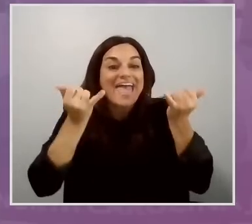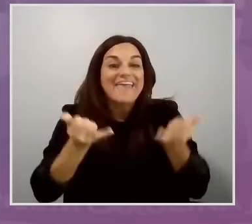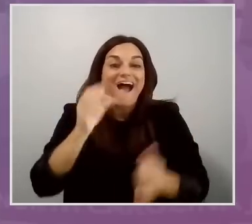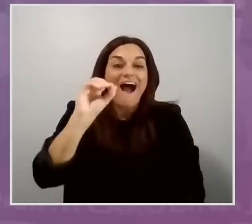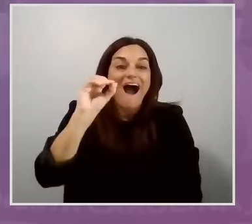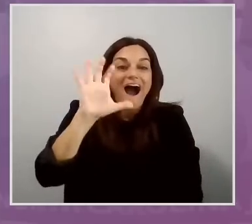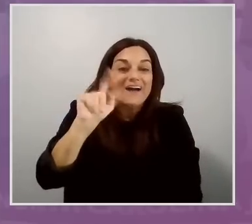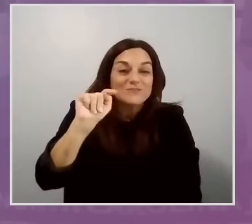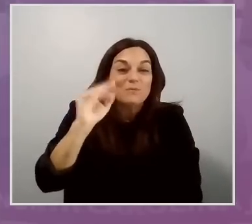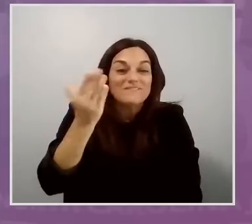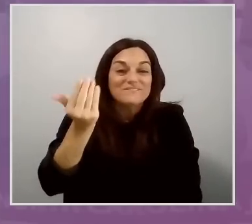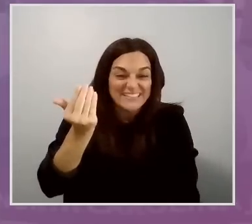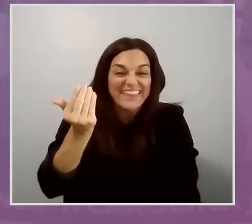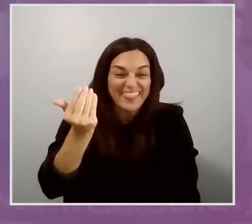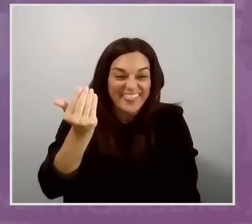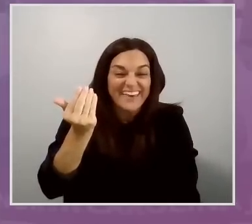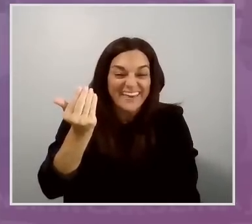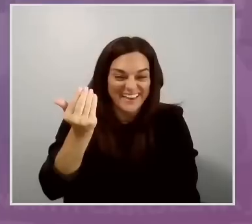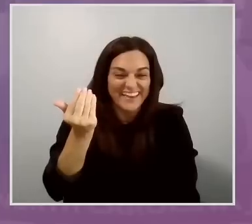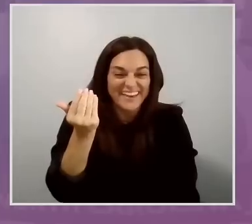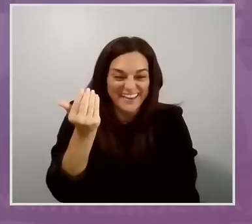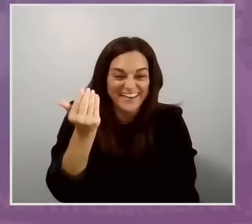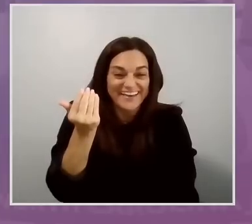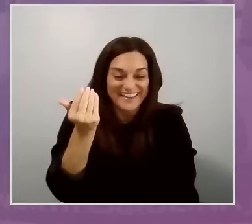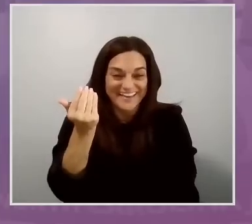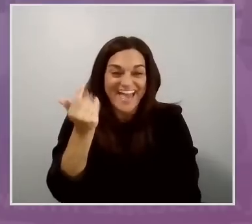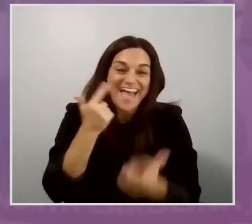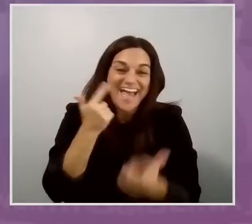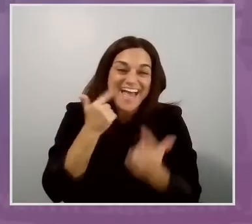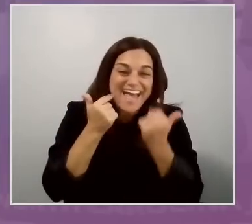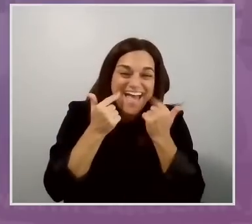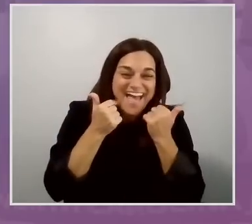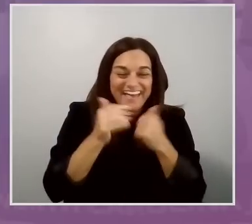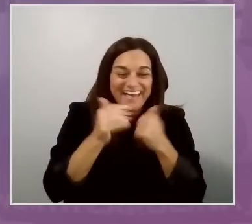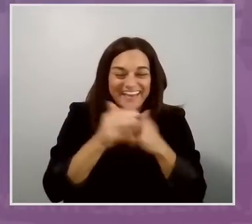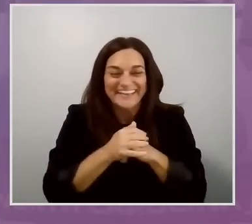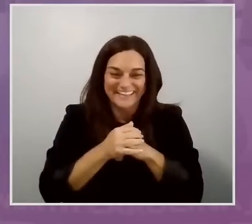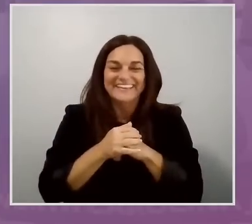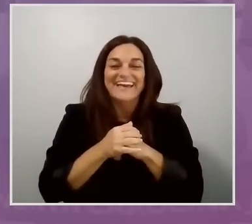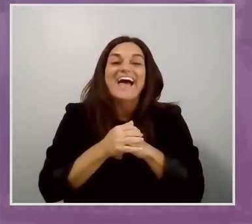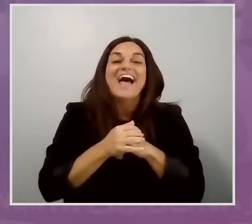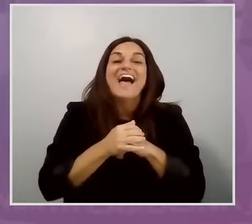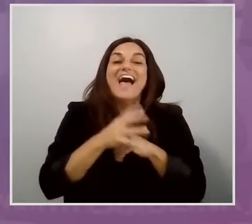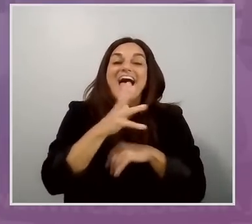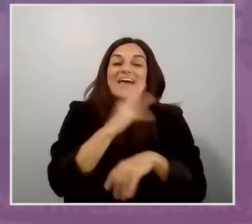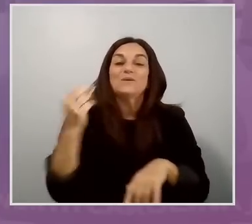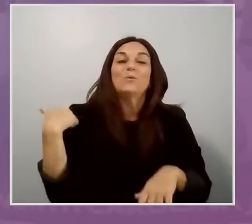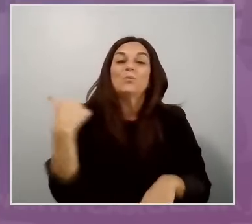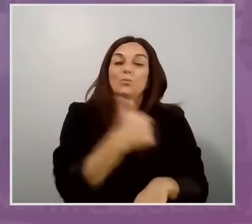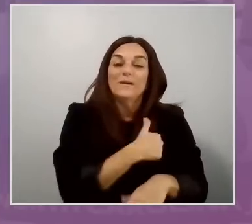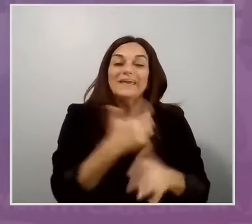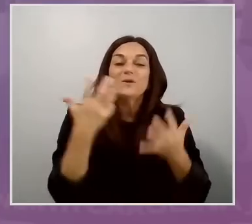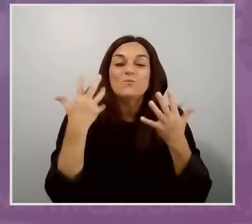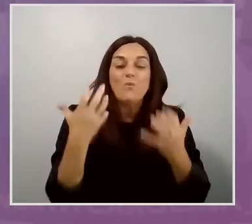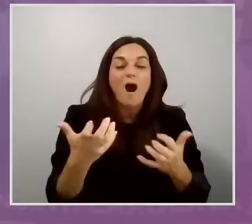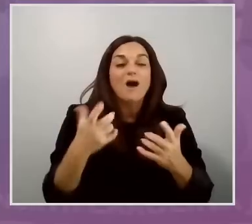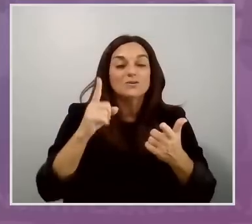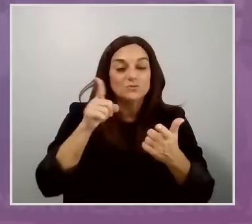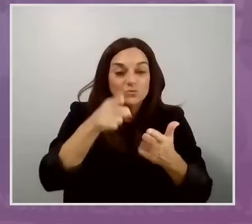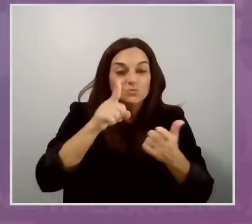EARLY VOTING BEGINS TODAY.